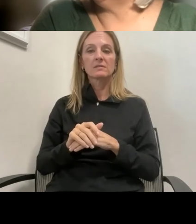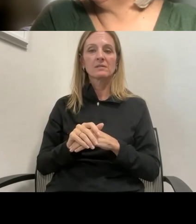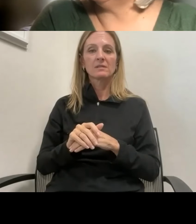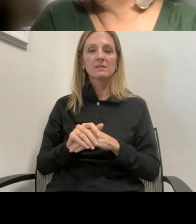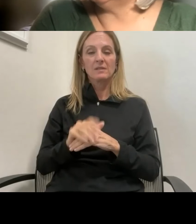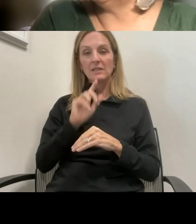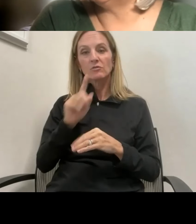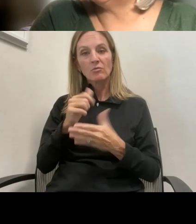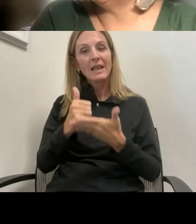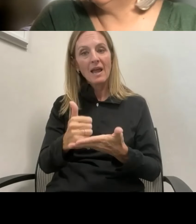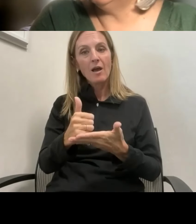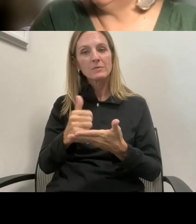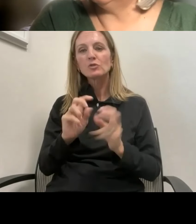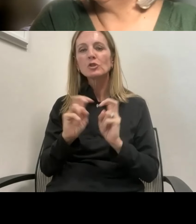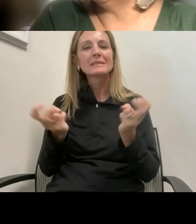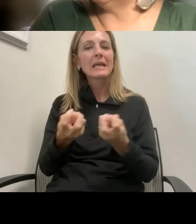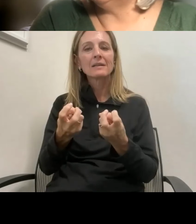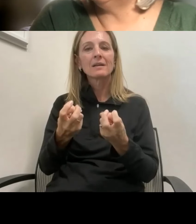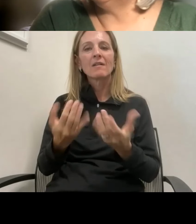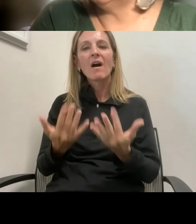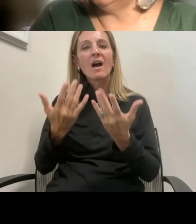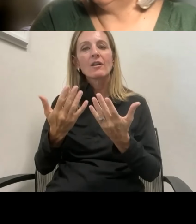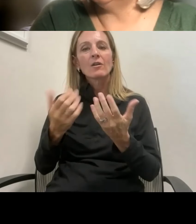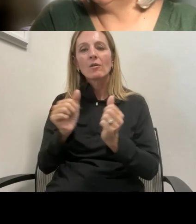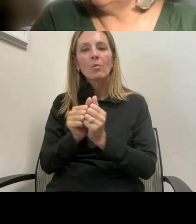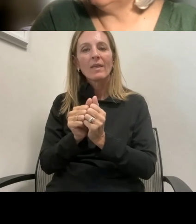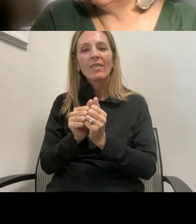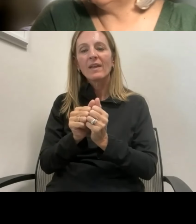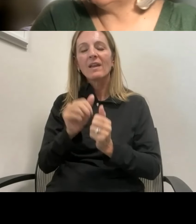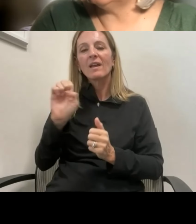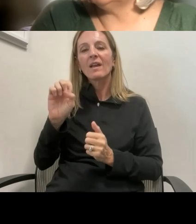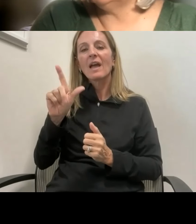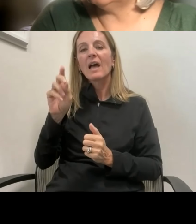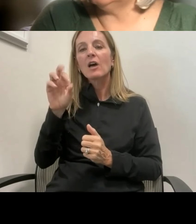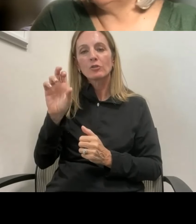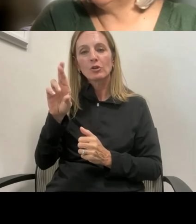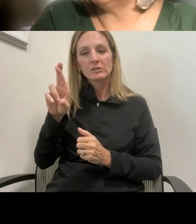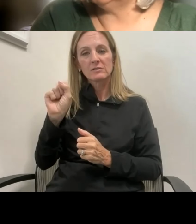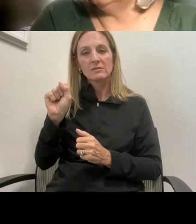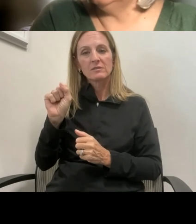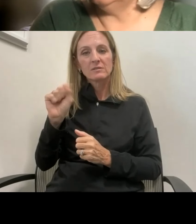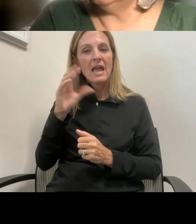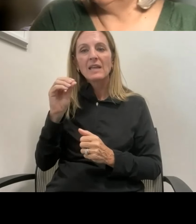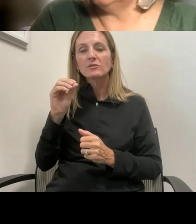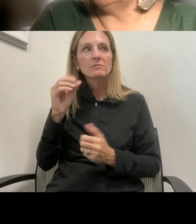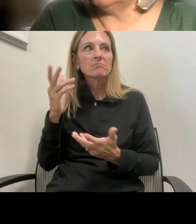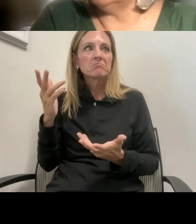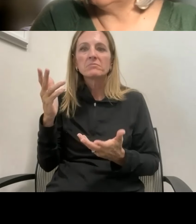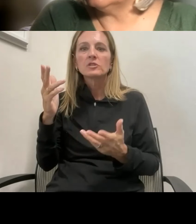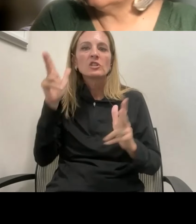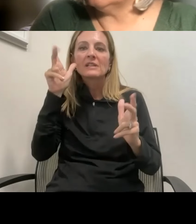fire with elders and listen and they listen to us too as young people, you know what our worries are